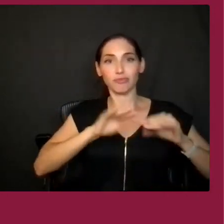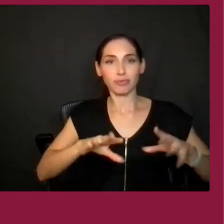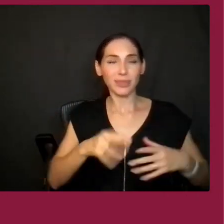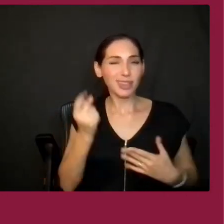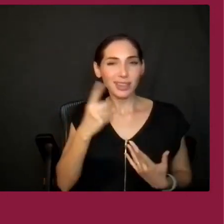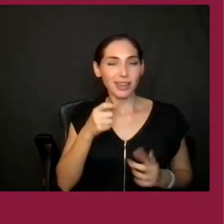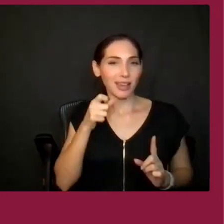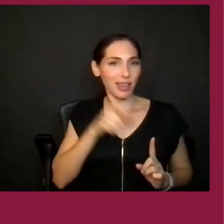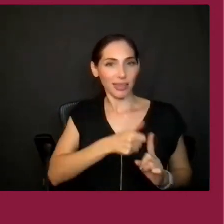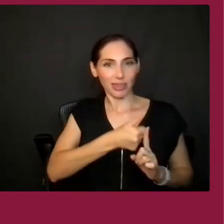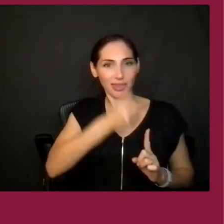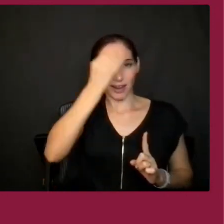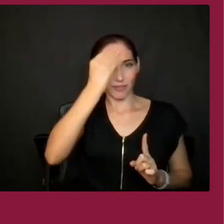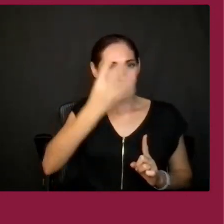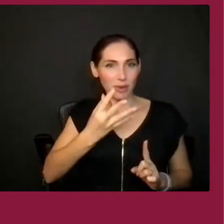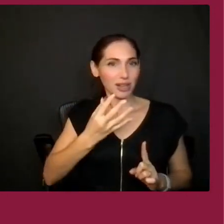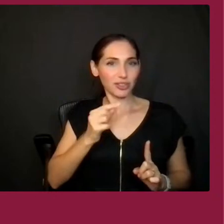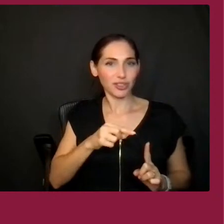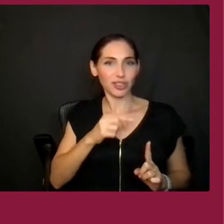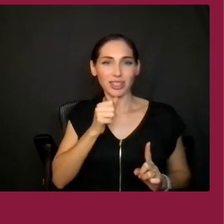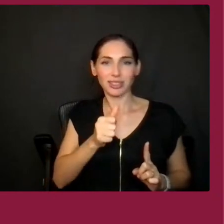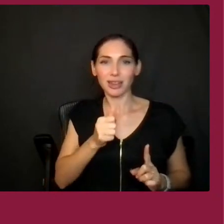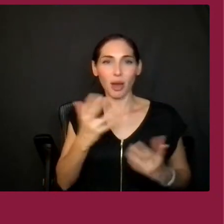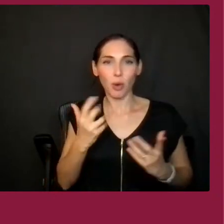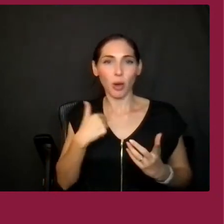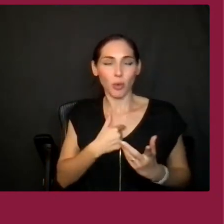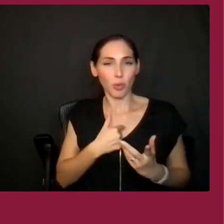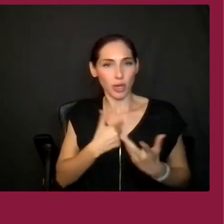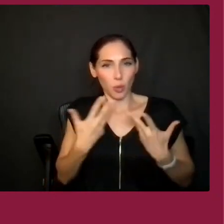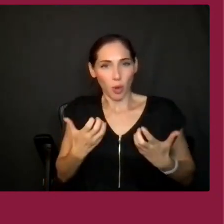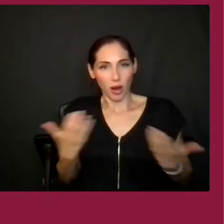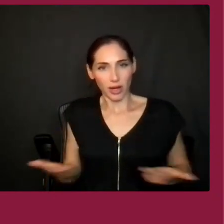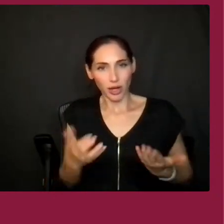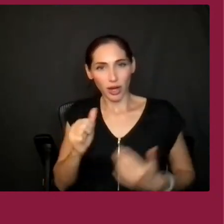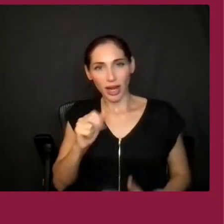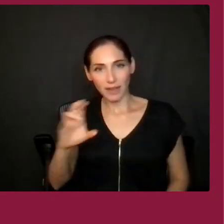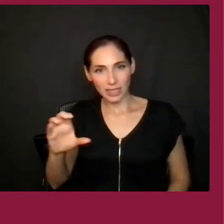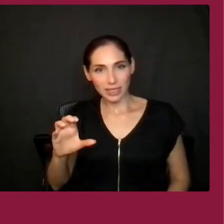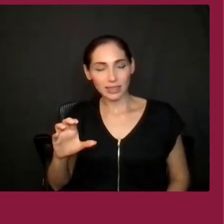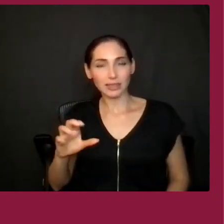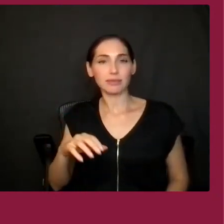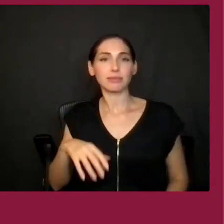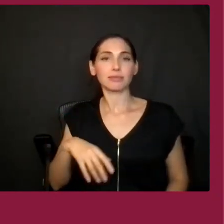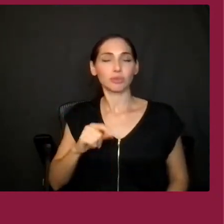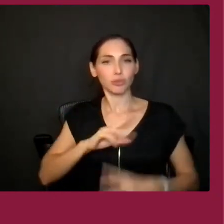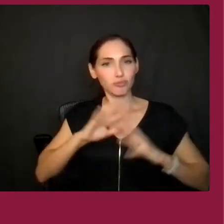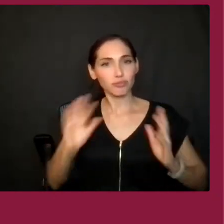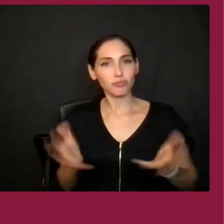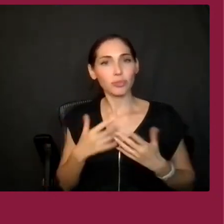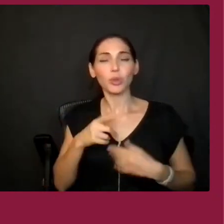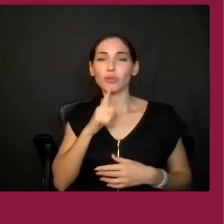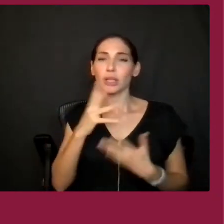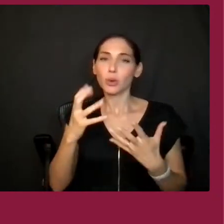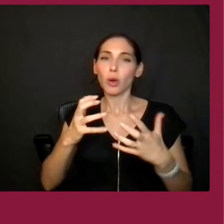what we're looking to foster here at AVC, and that we're really looking to cultivate and help